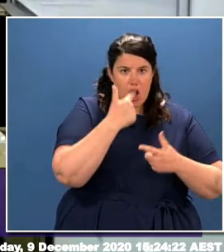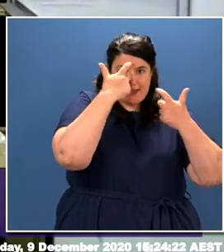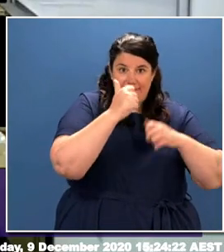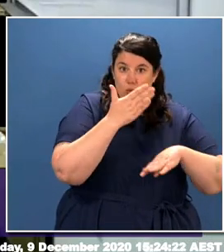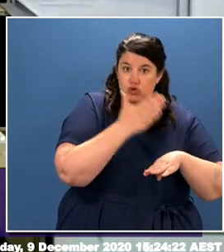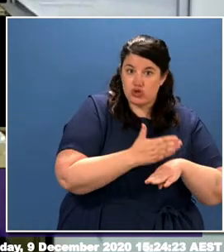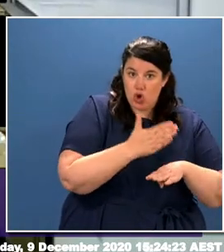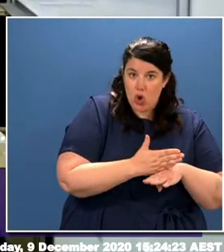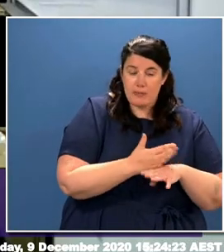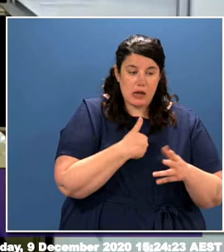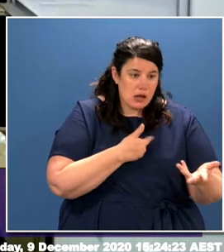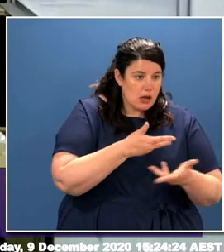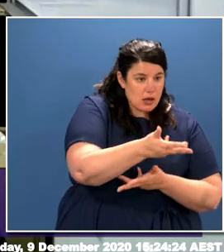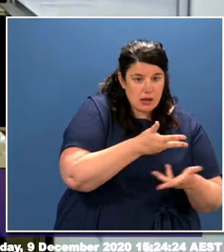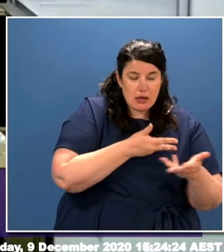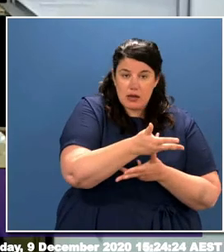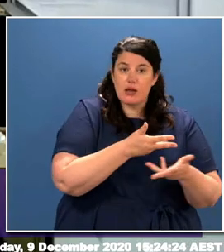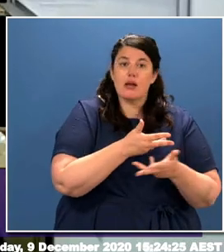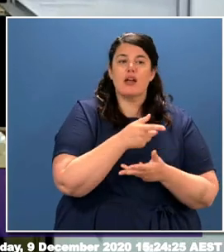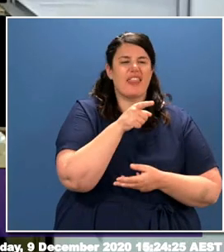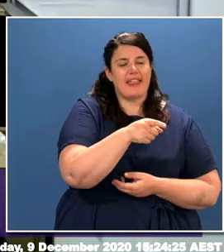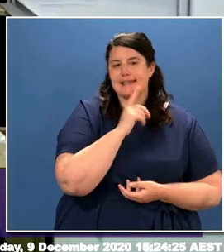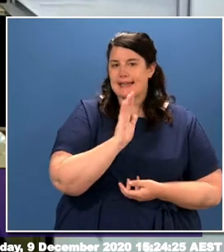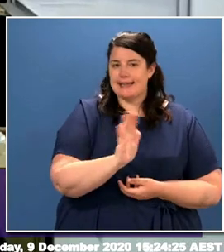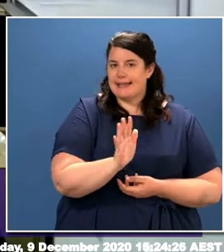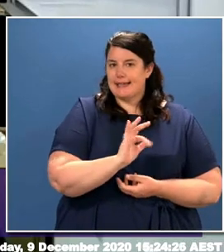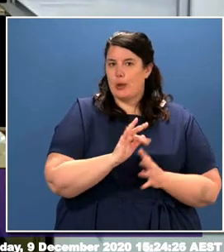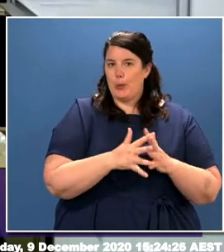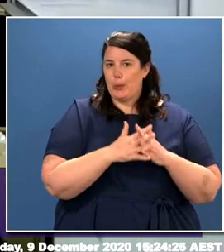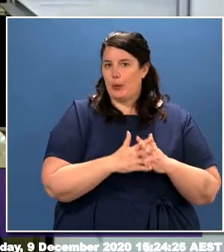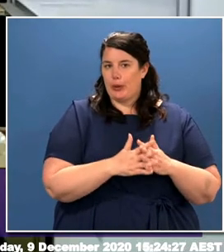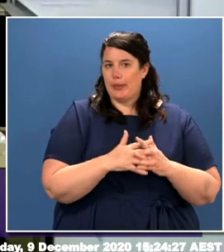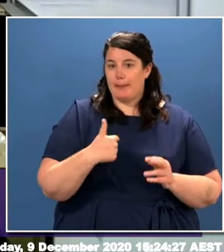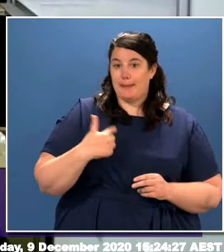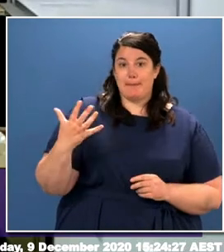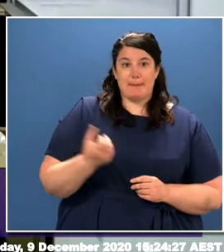Second interview with the employment agency said it was not worth me getting a paid job because I would get next to nothing.